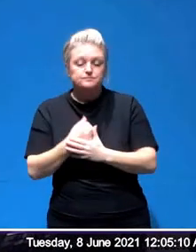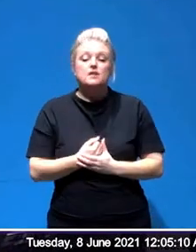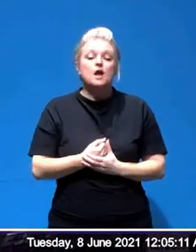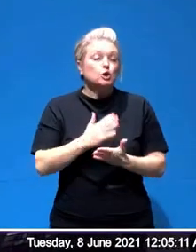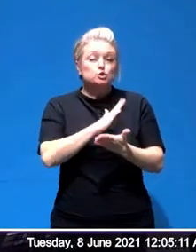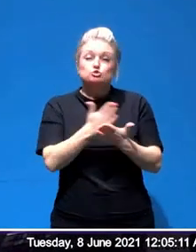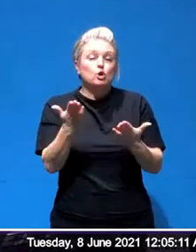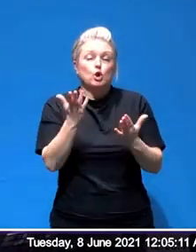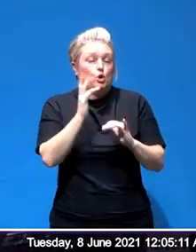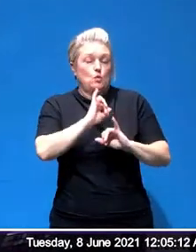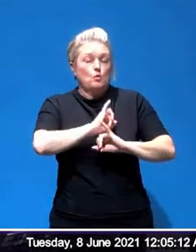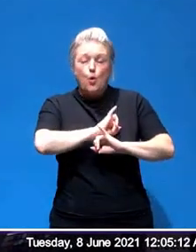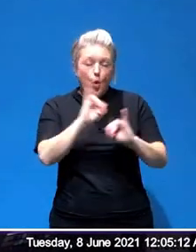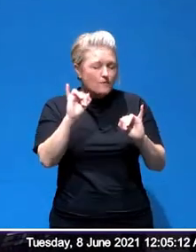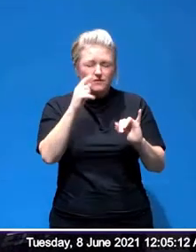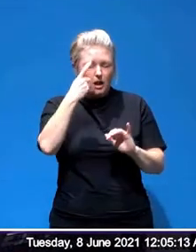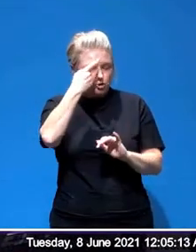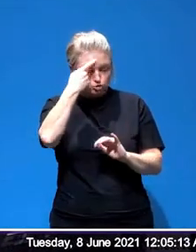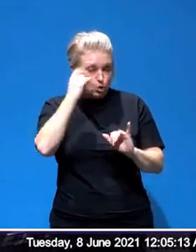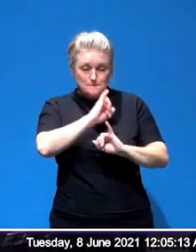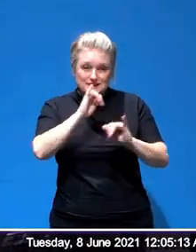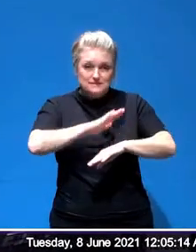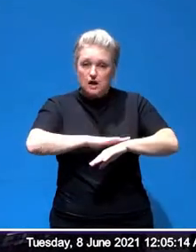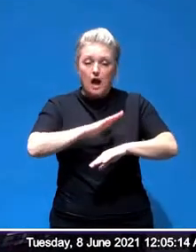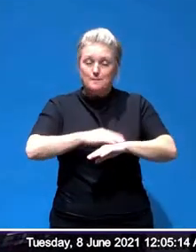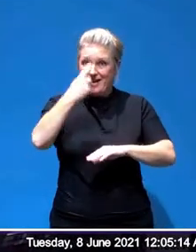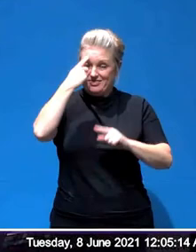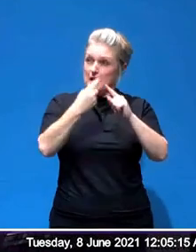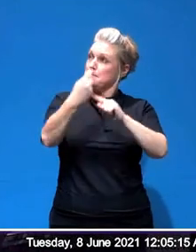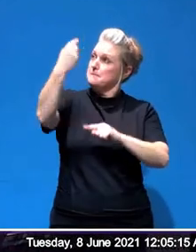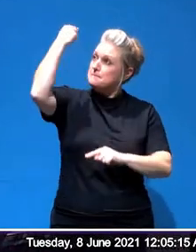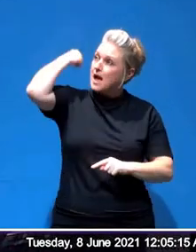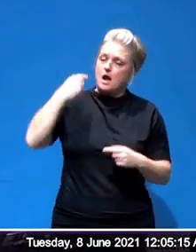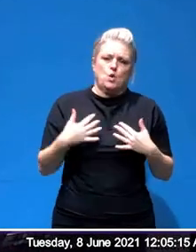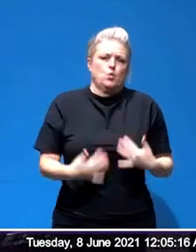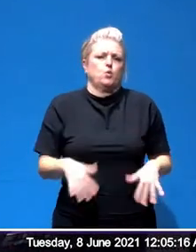But when you look at Daniel's notes, there's nothing in that.